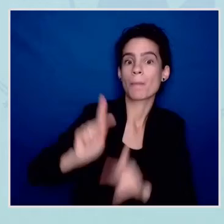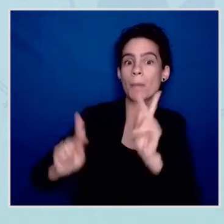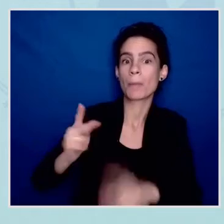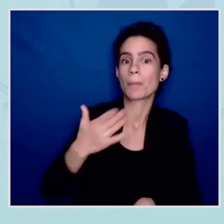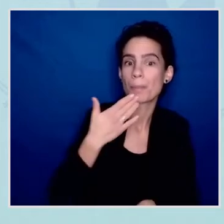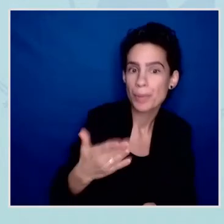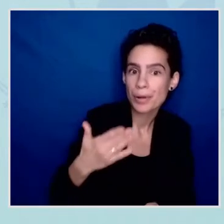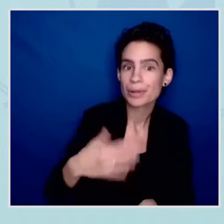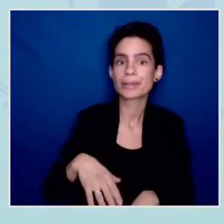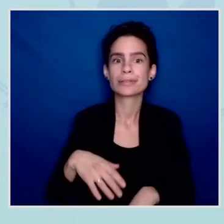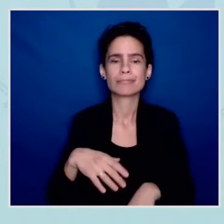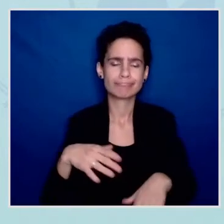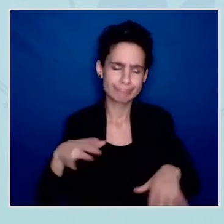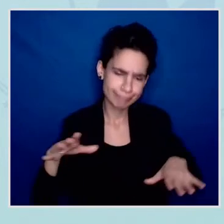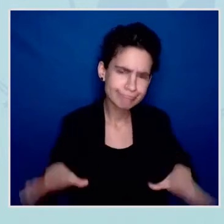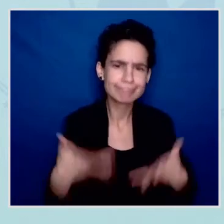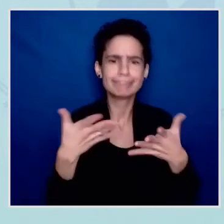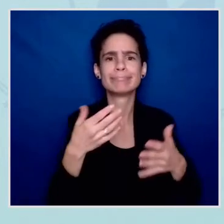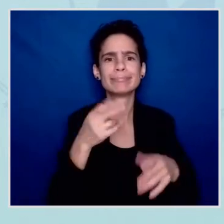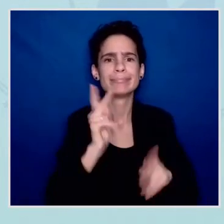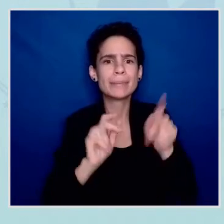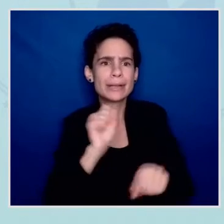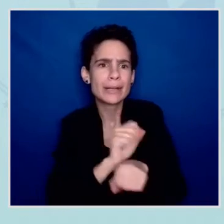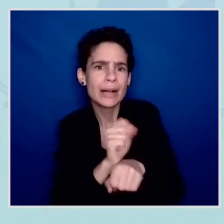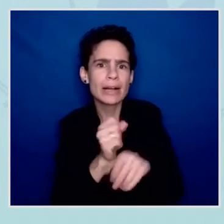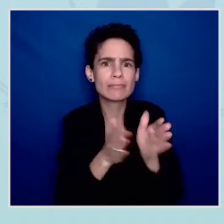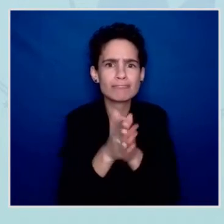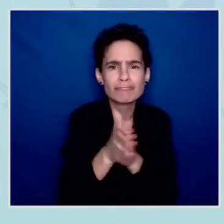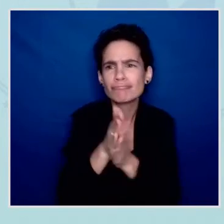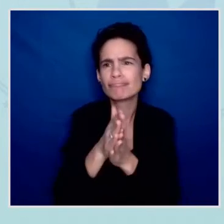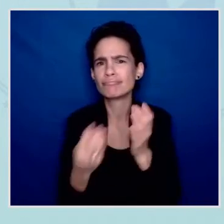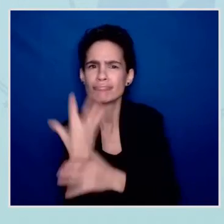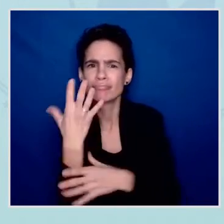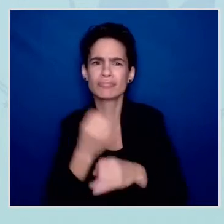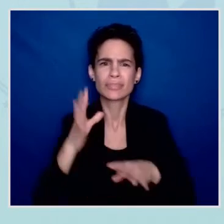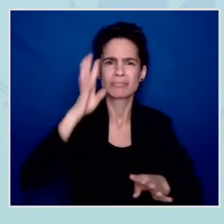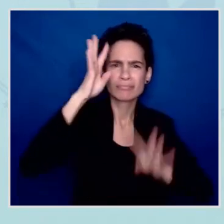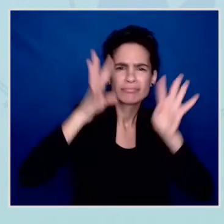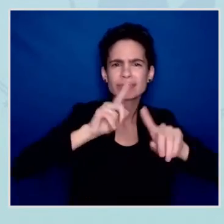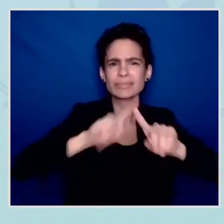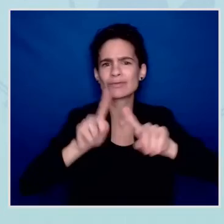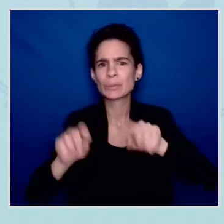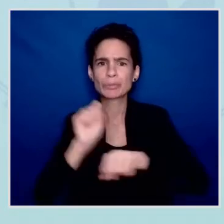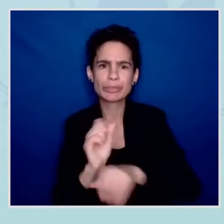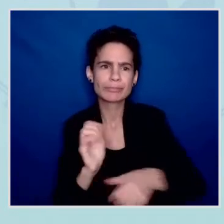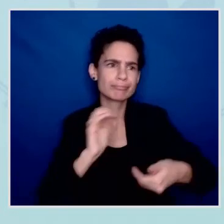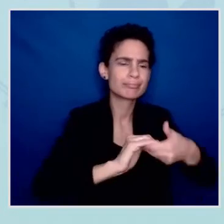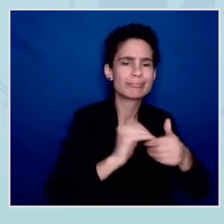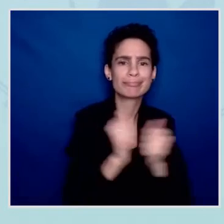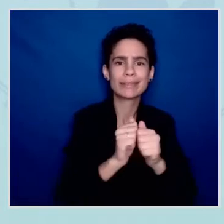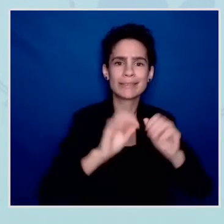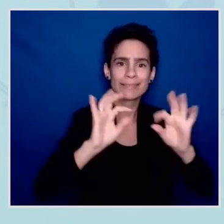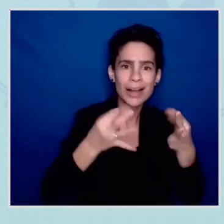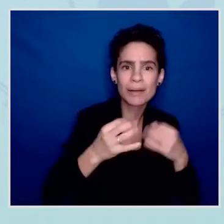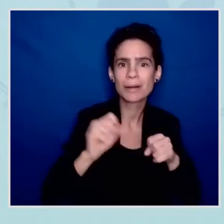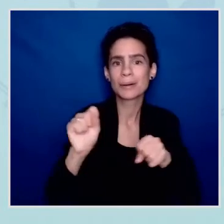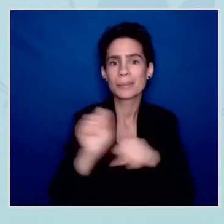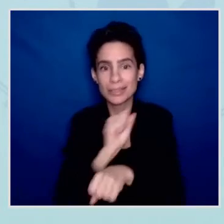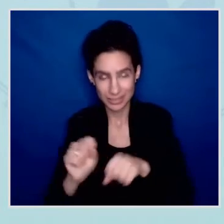ONE. TO HELP SPUR GOOD PAYING JOBS. TO EMPOWER ENTREPRENEURS TO